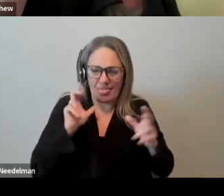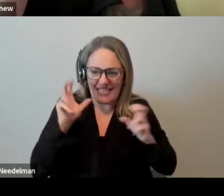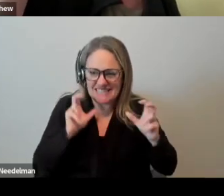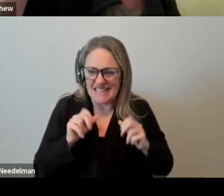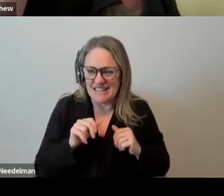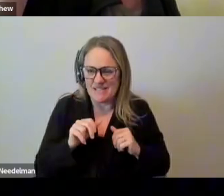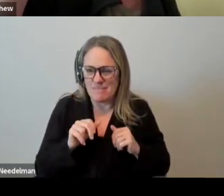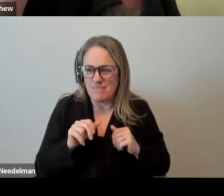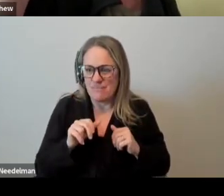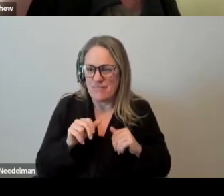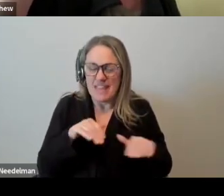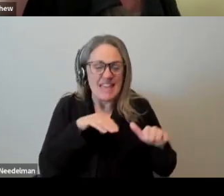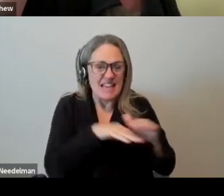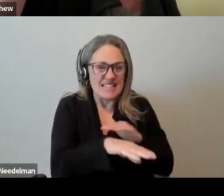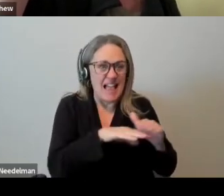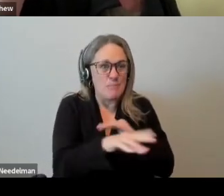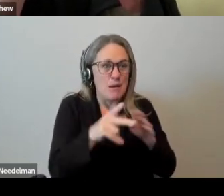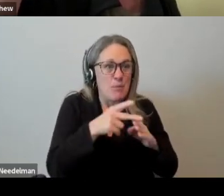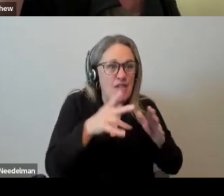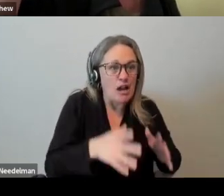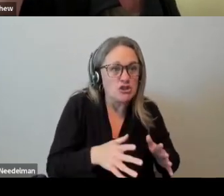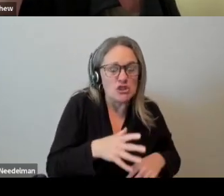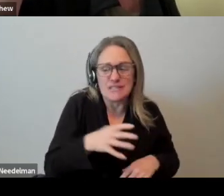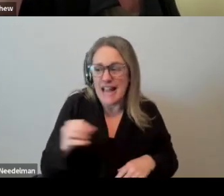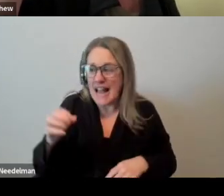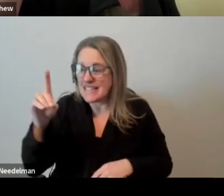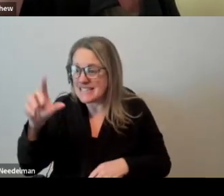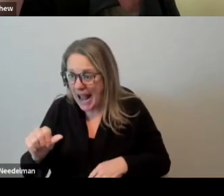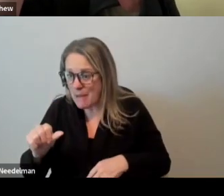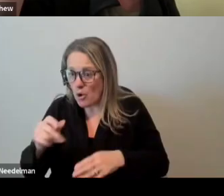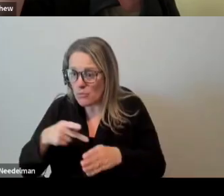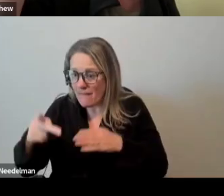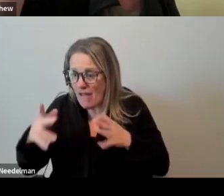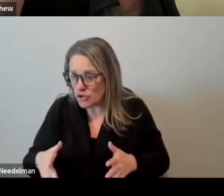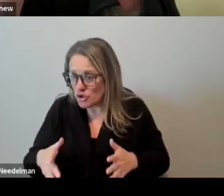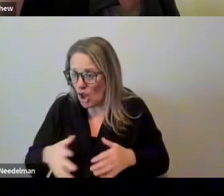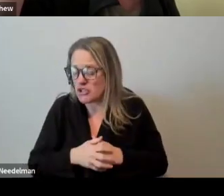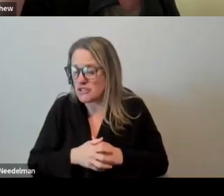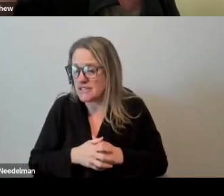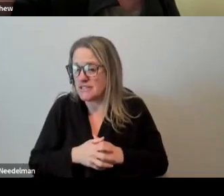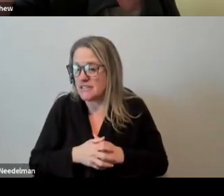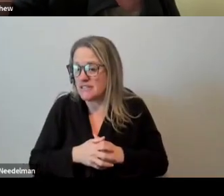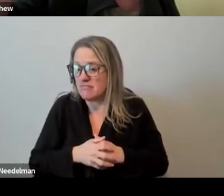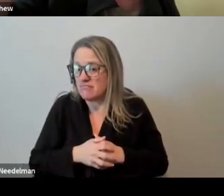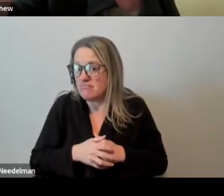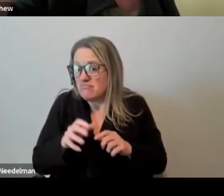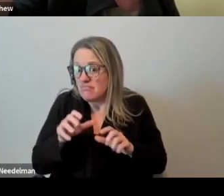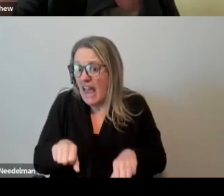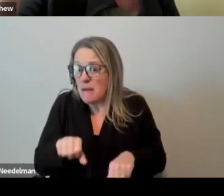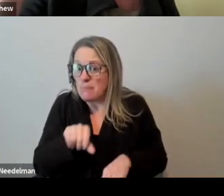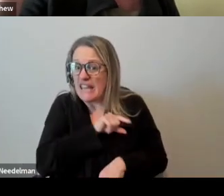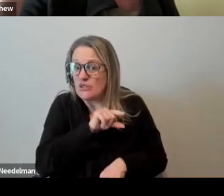and non-disabled professionals have done and even disabled professionals can be guilty of as well, right?